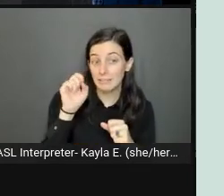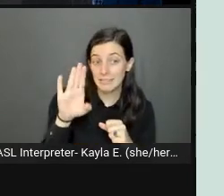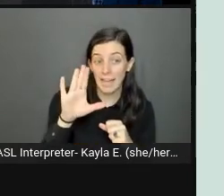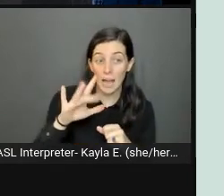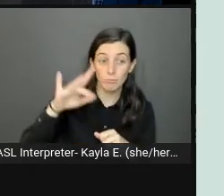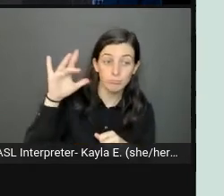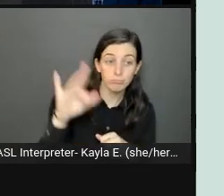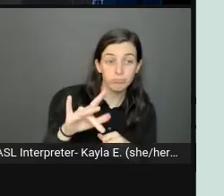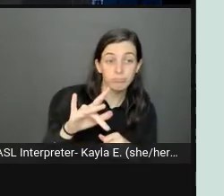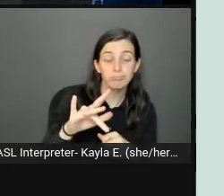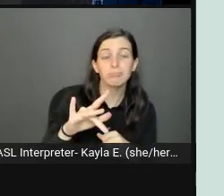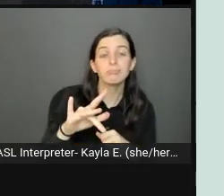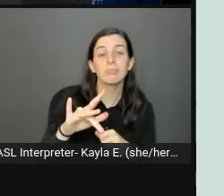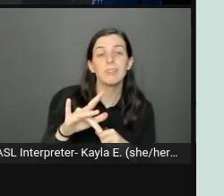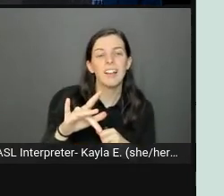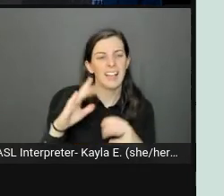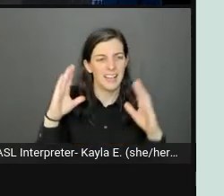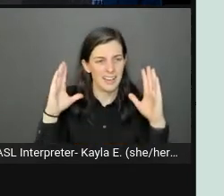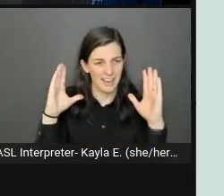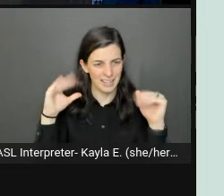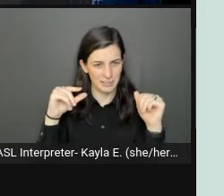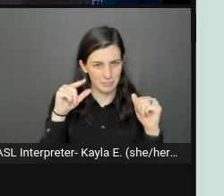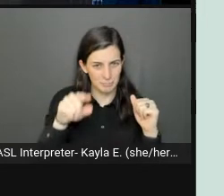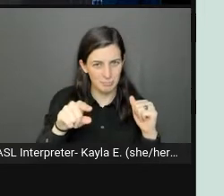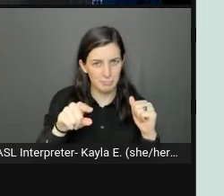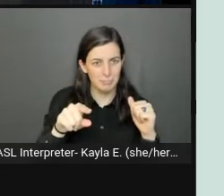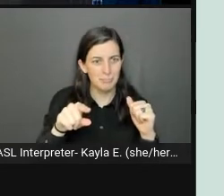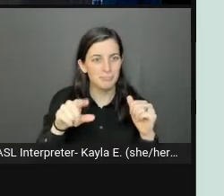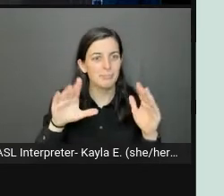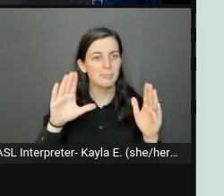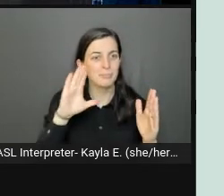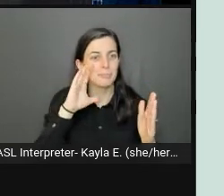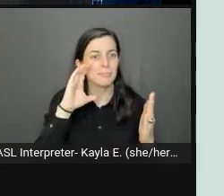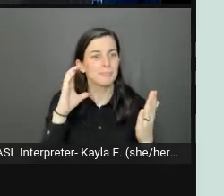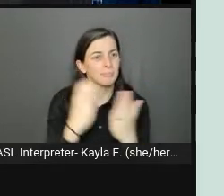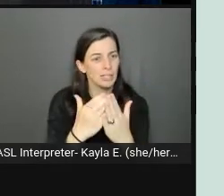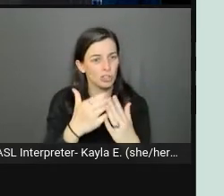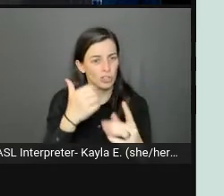I'd expect these images to get focus because I want keyboard users